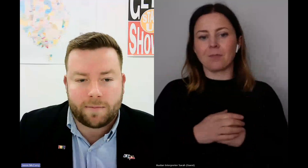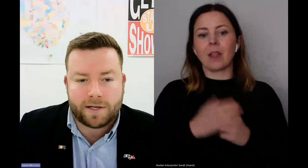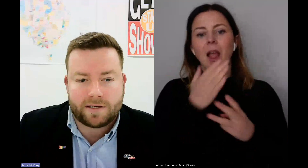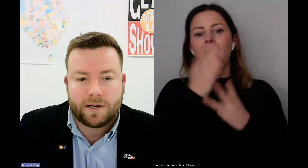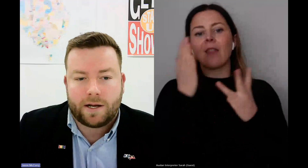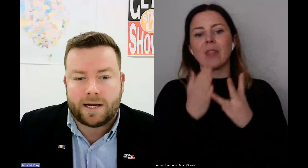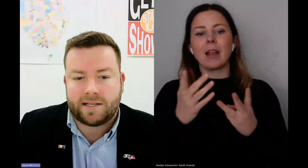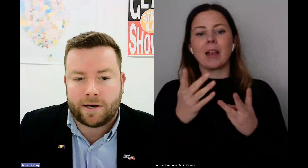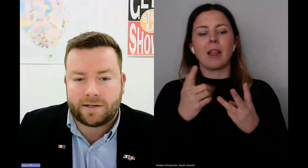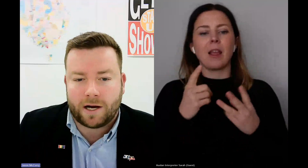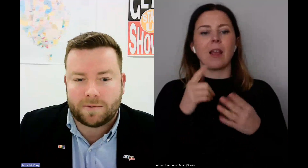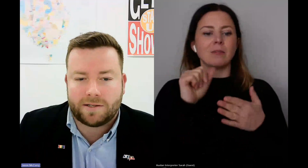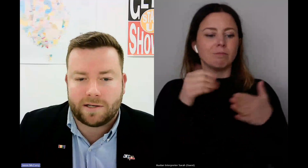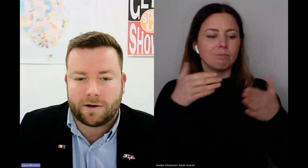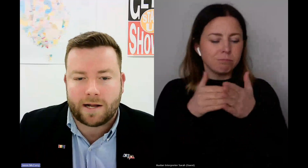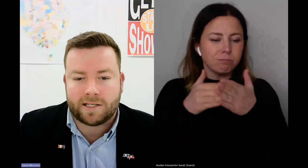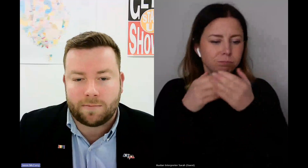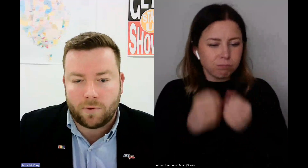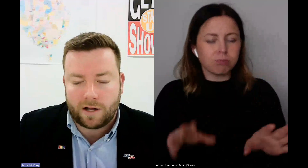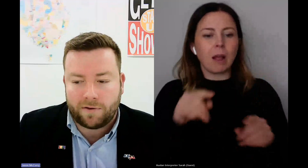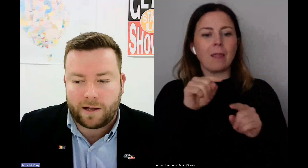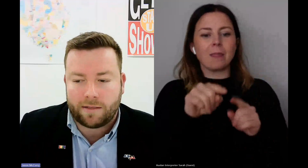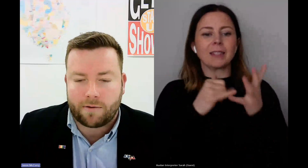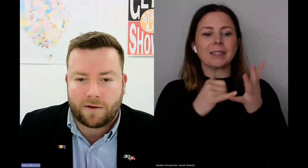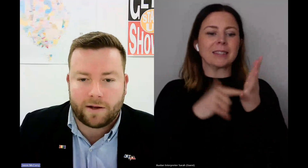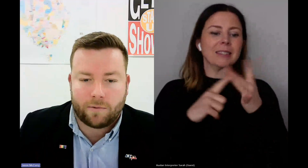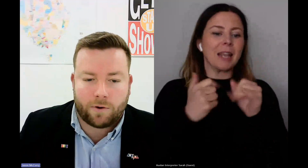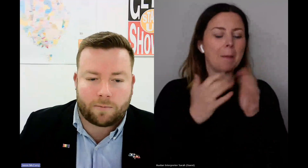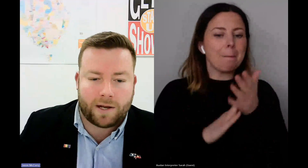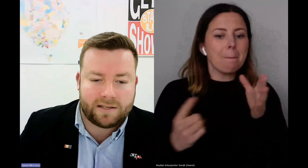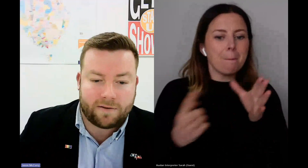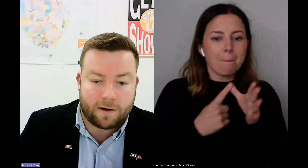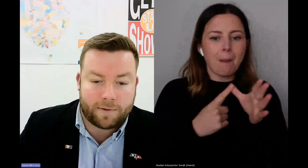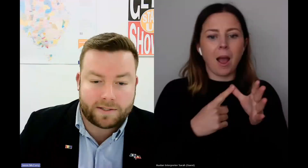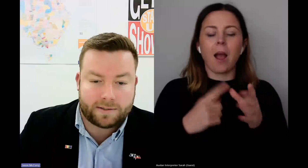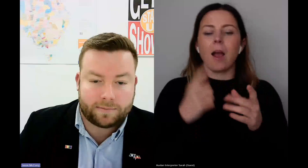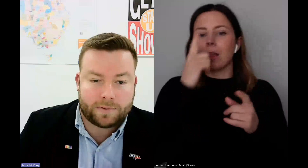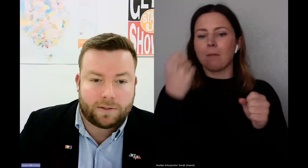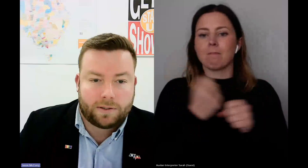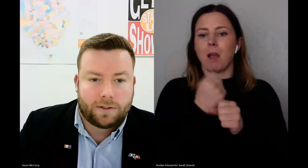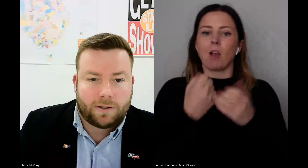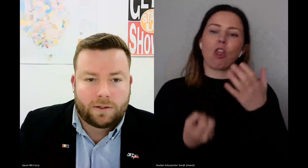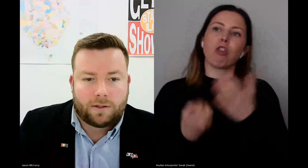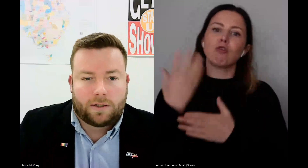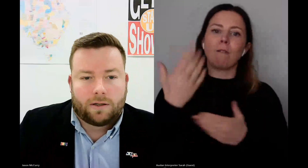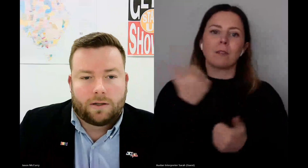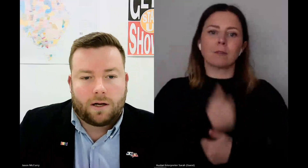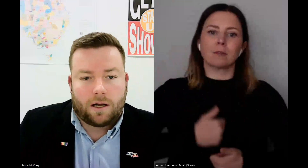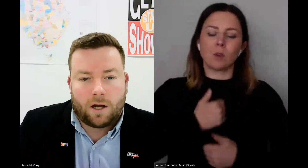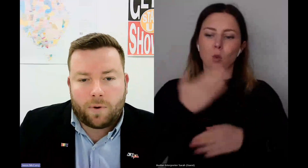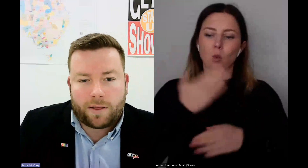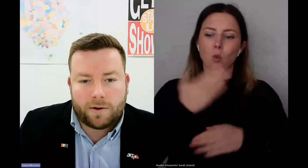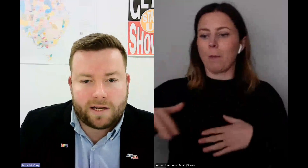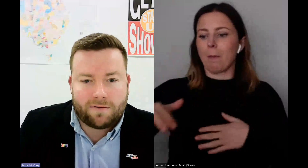stigmas and stereotypes to create supportive and thriving workplace environments. Along with hosting